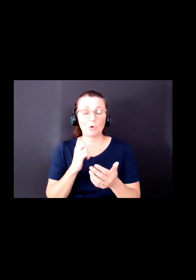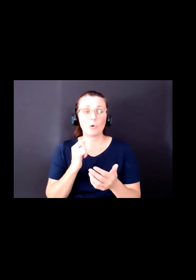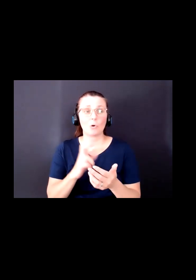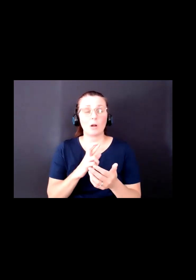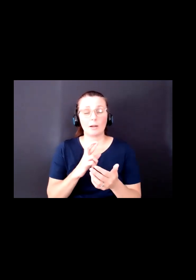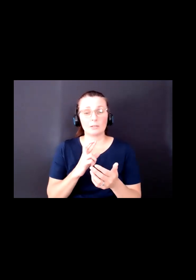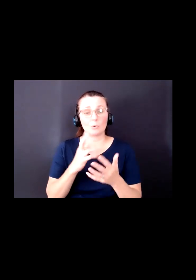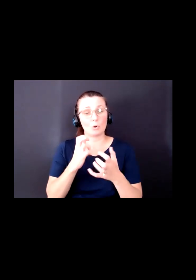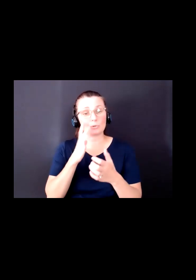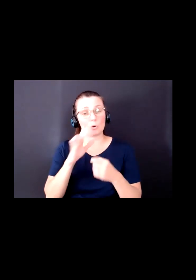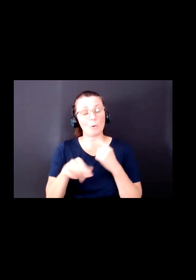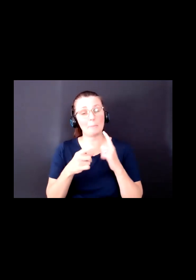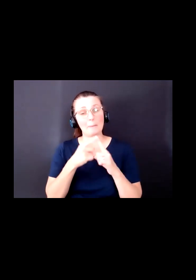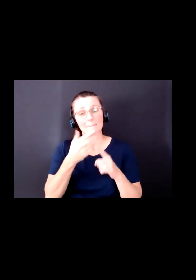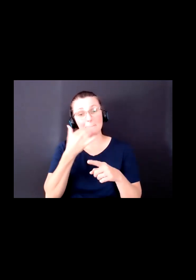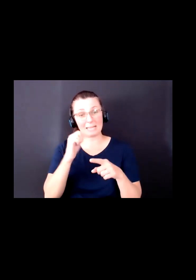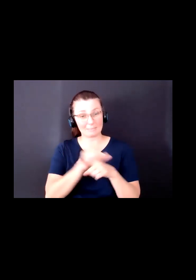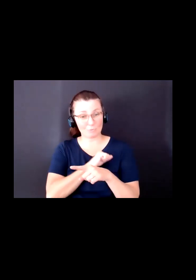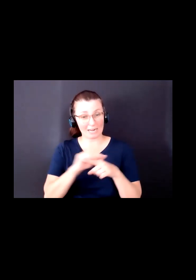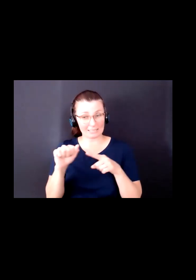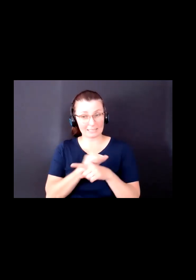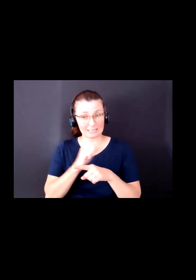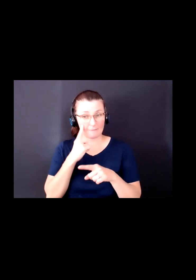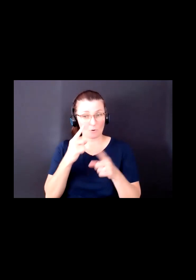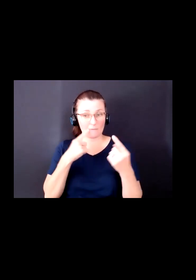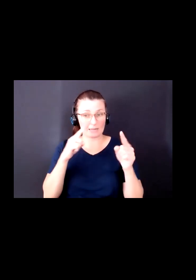know about Best Practices for effective communication, understanding